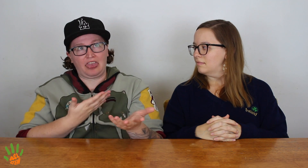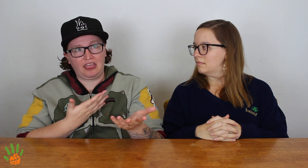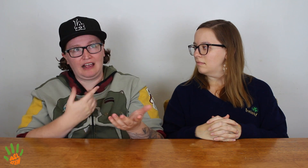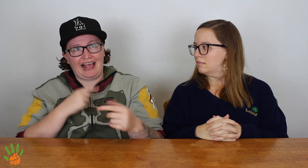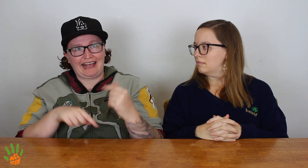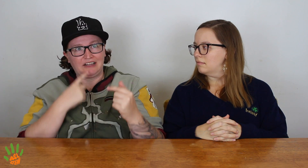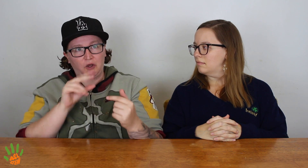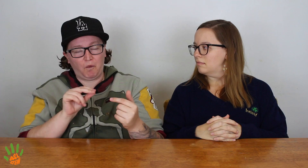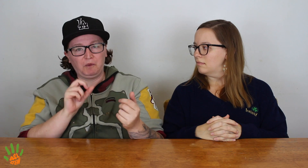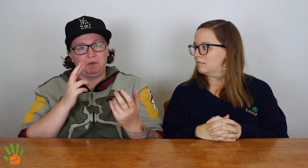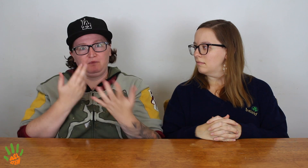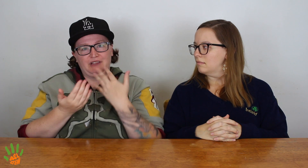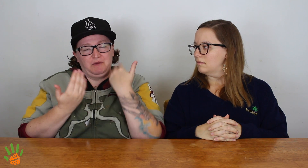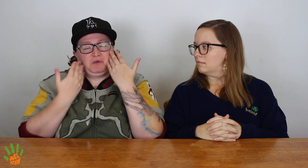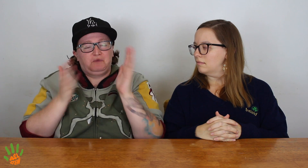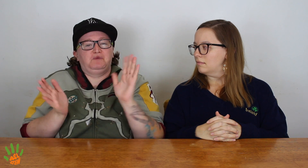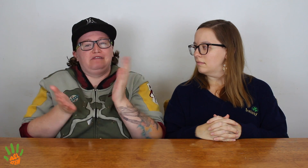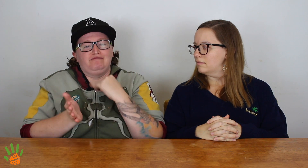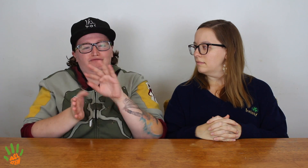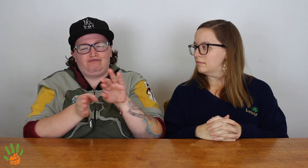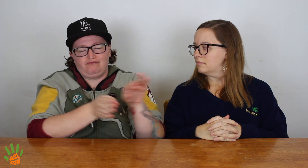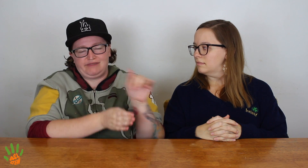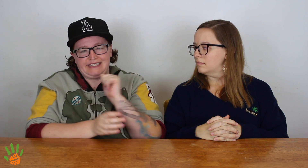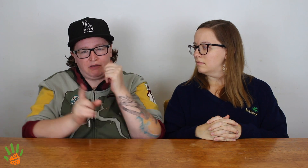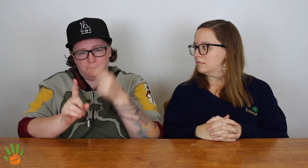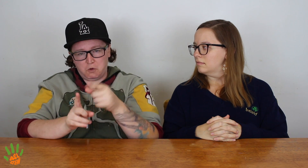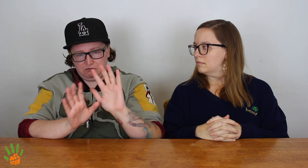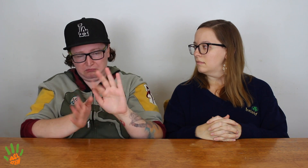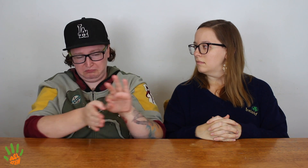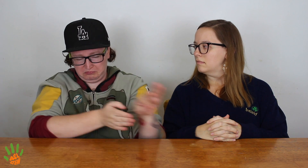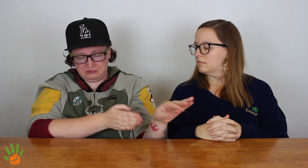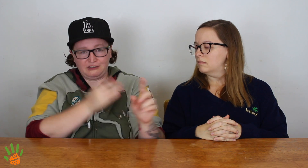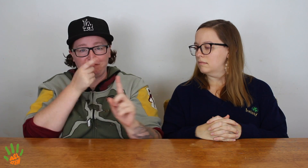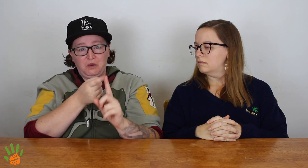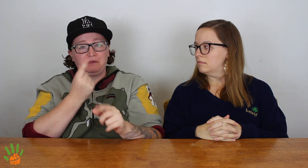Maybe he felt obligated he had to do it and couldn't say no. I don't know. So that aside, that's not the point.